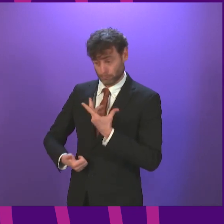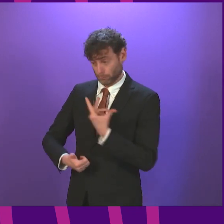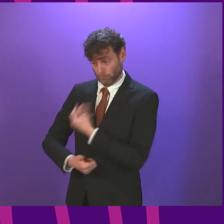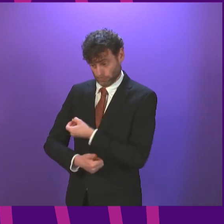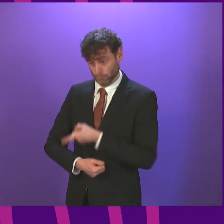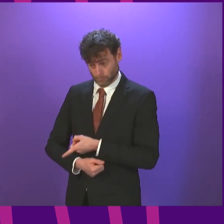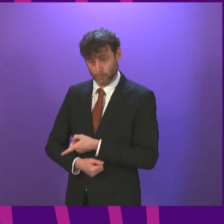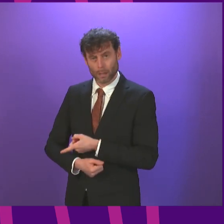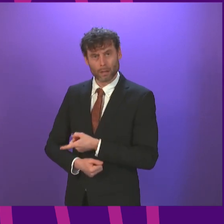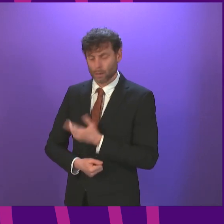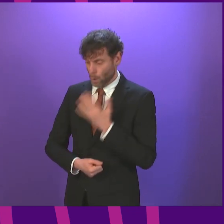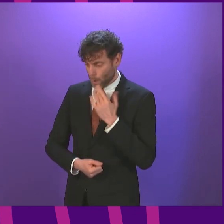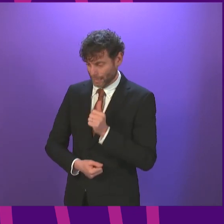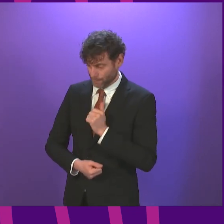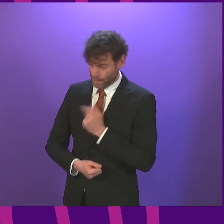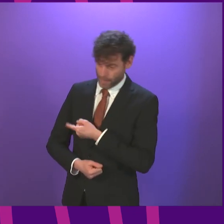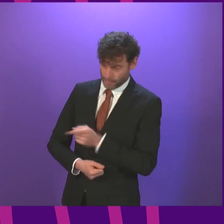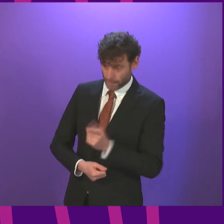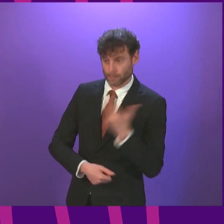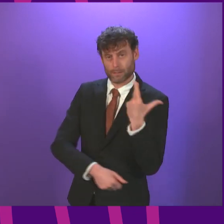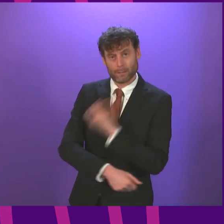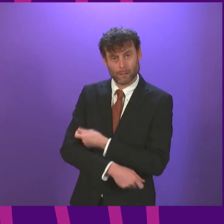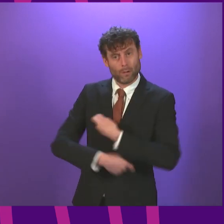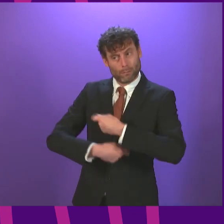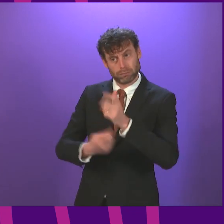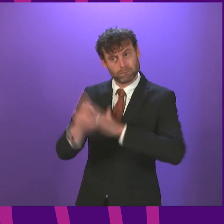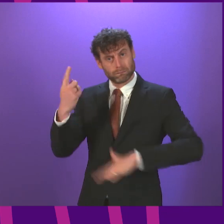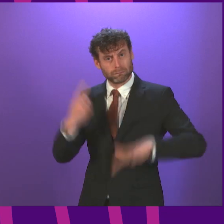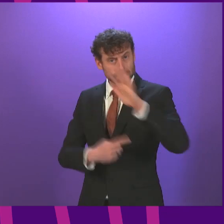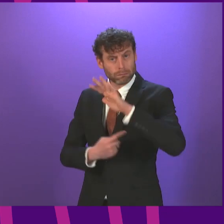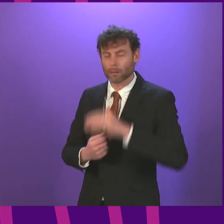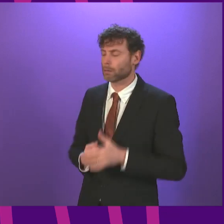as we can, irrespective of where they live?